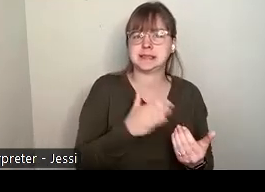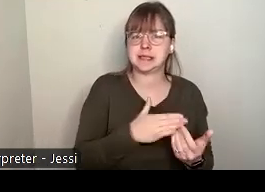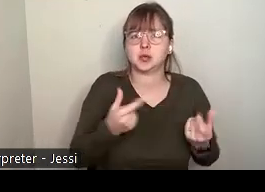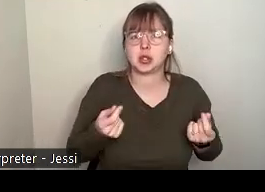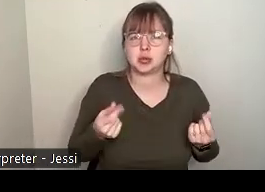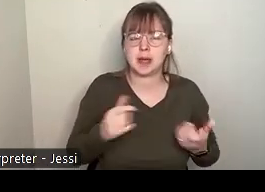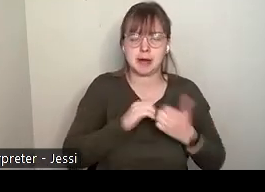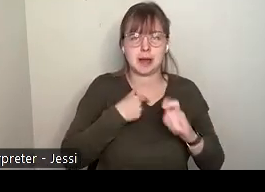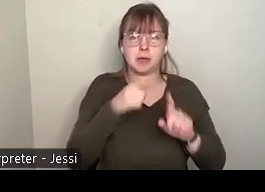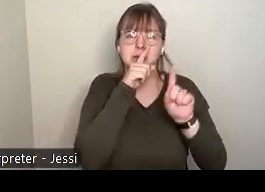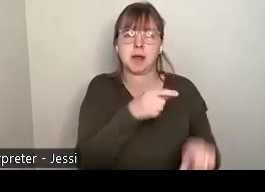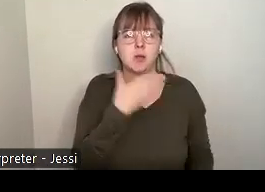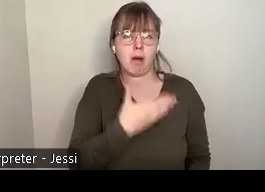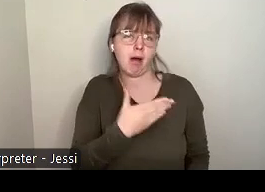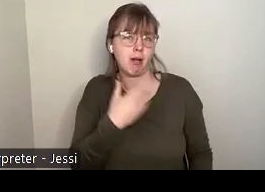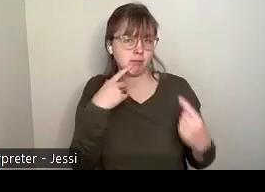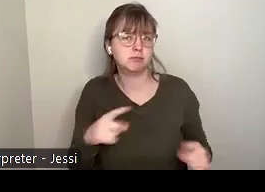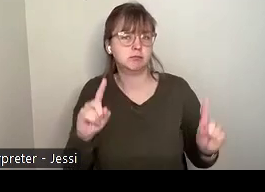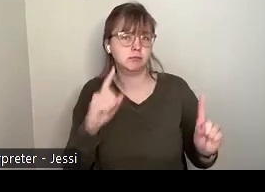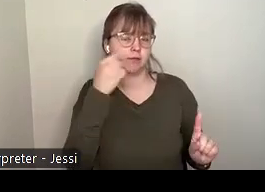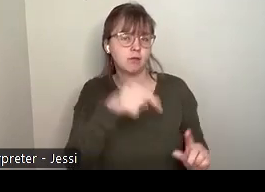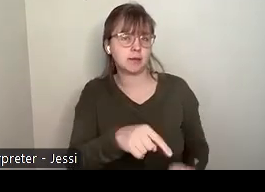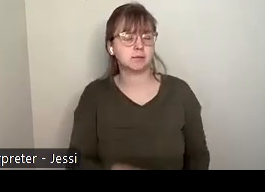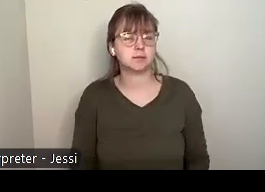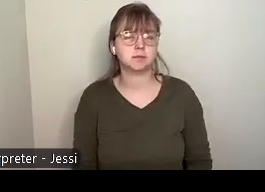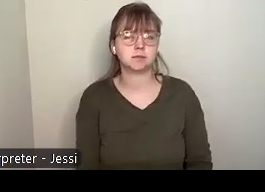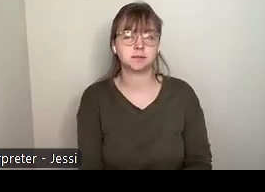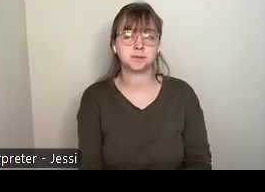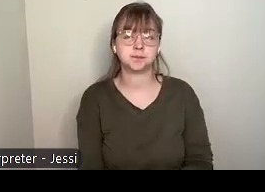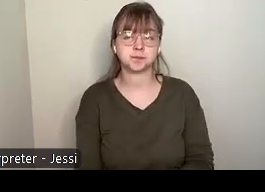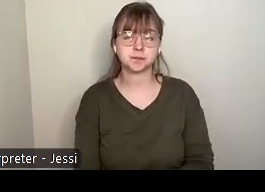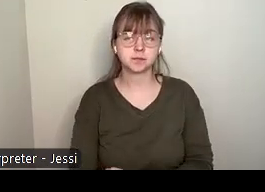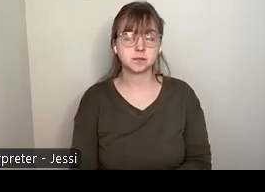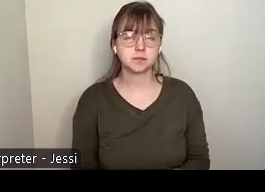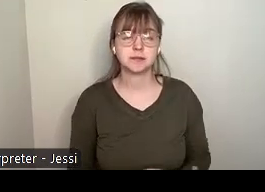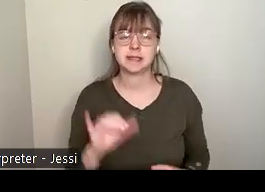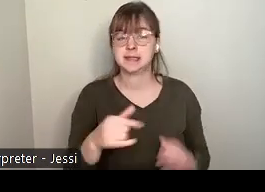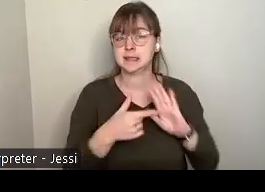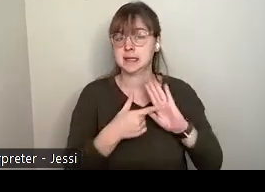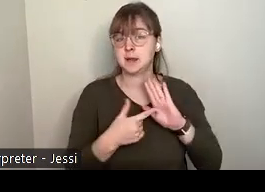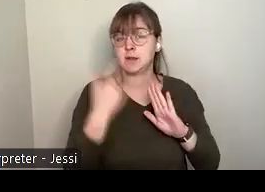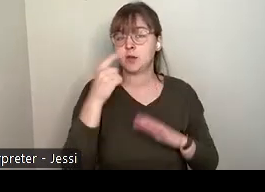effective so this is just an example of how Rock Family telec connects can kind